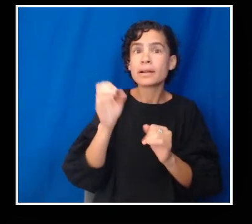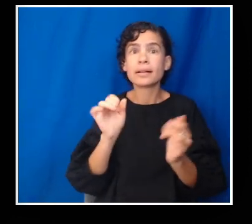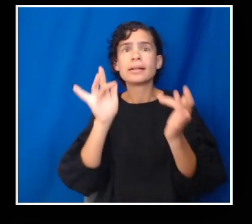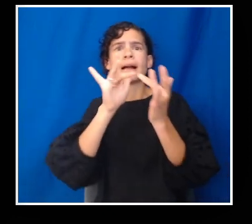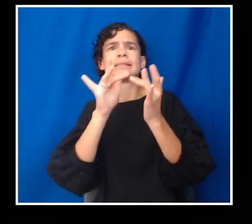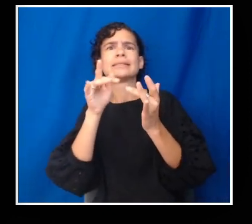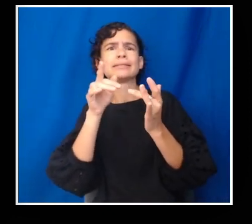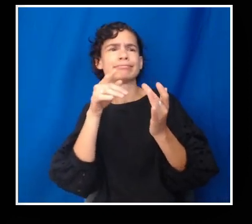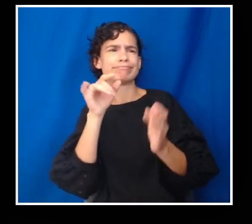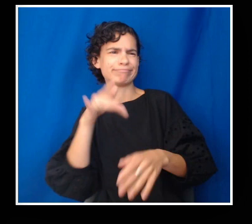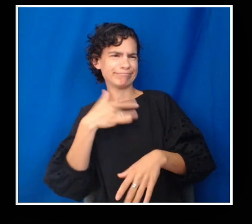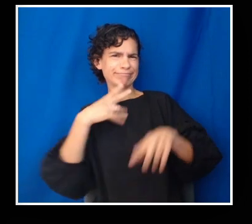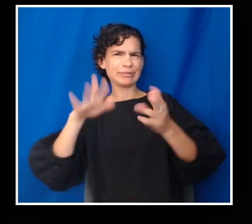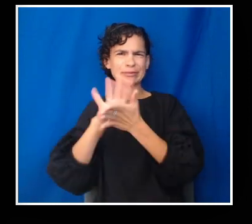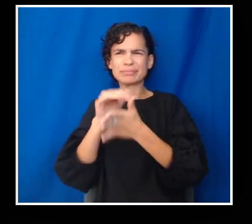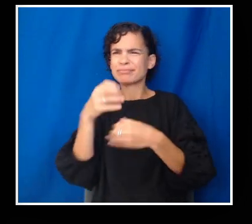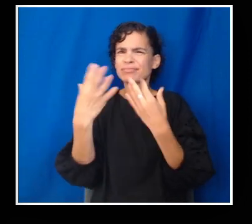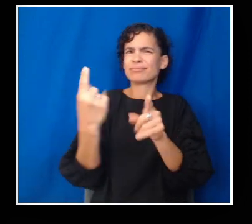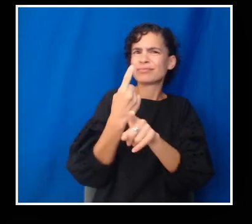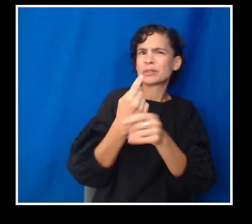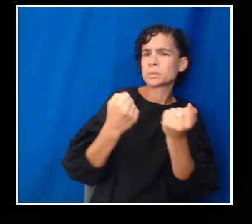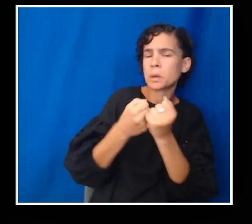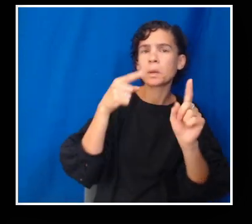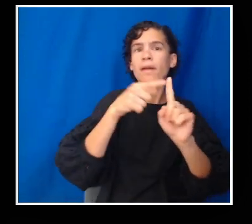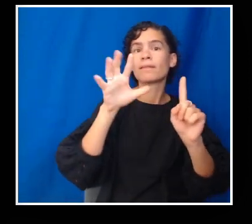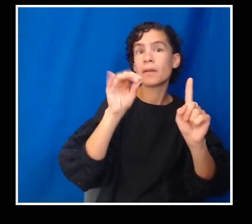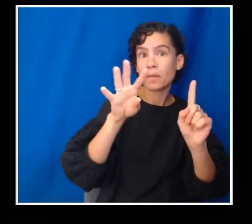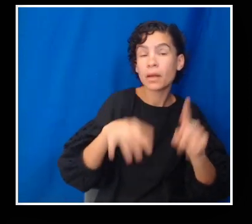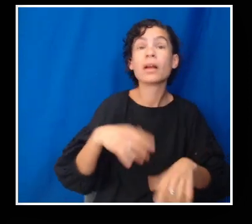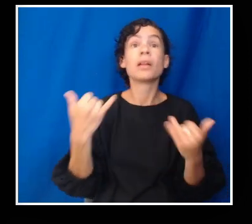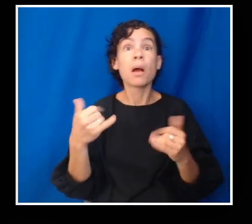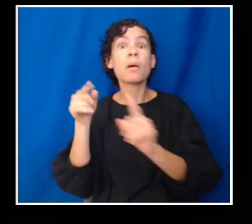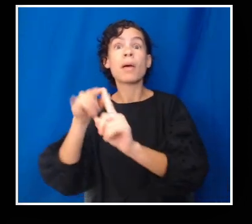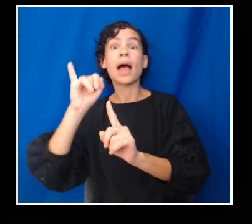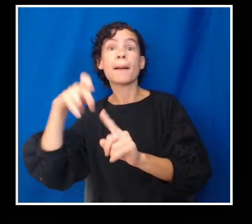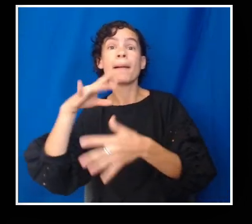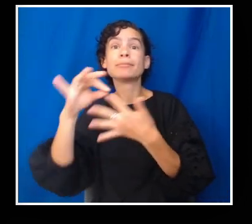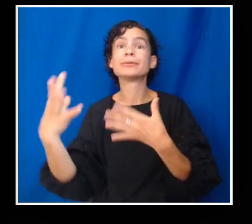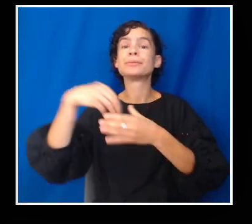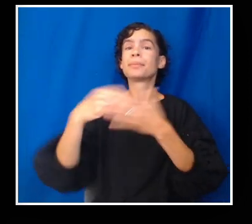the school isn’t providing the right supports in a 504 plan. When it comes to IEPs, options include: